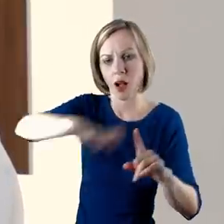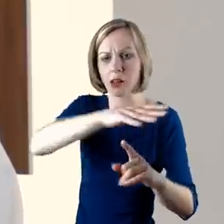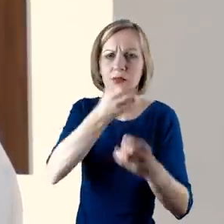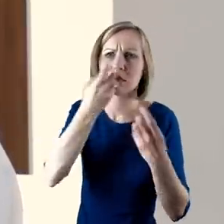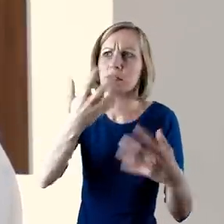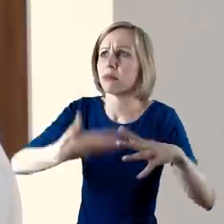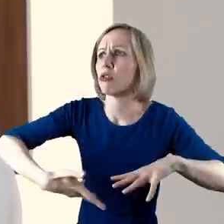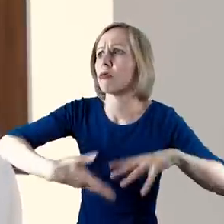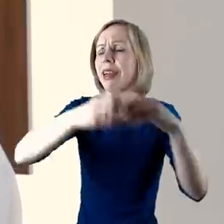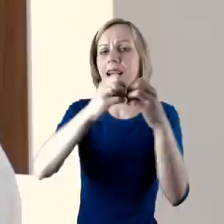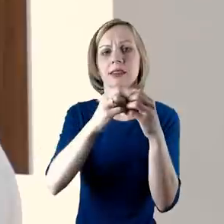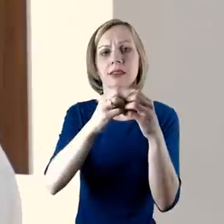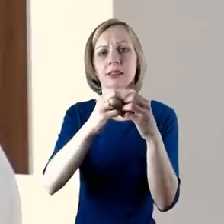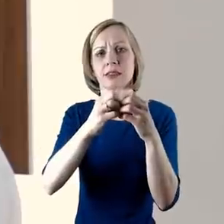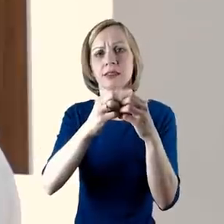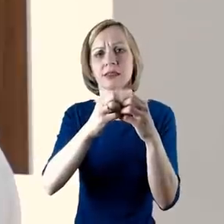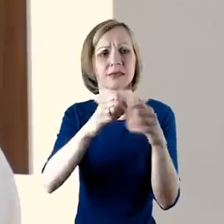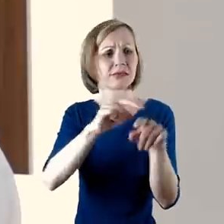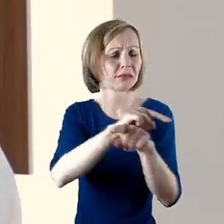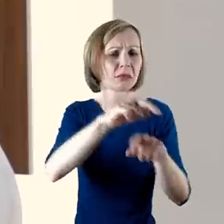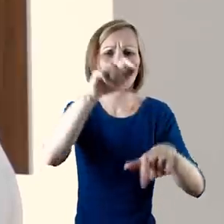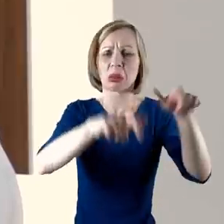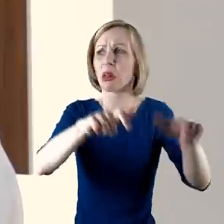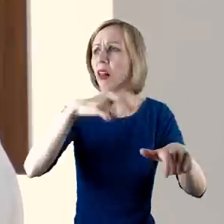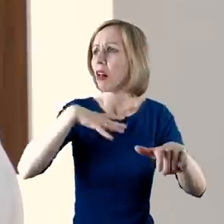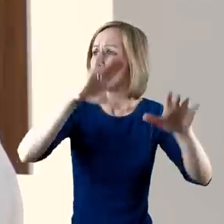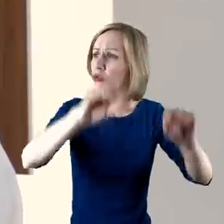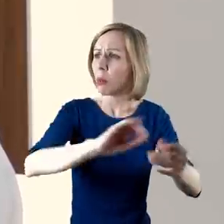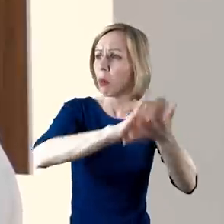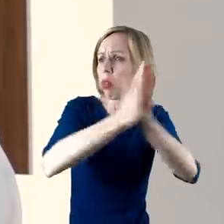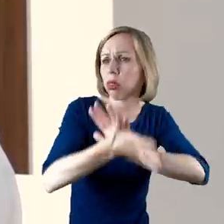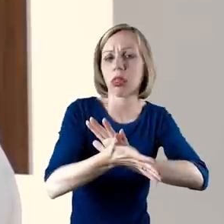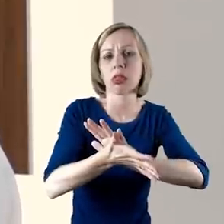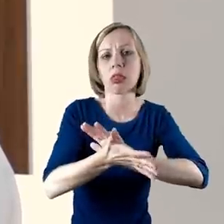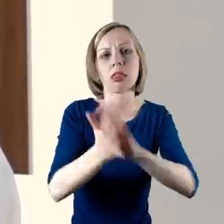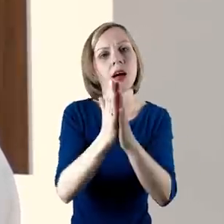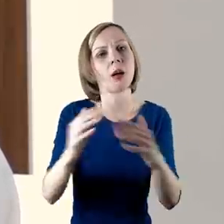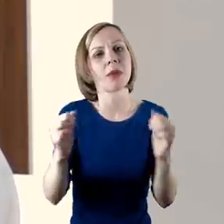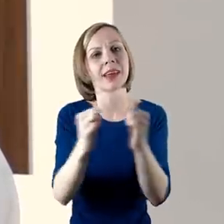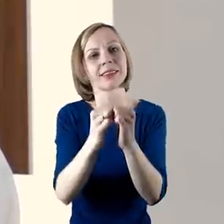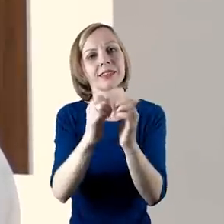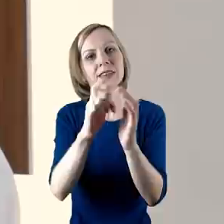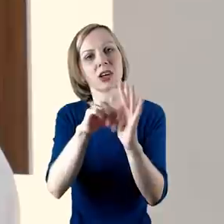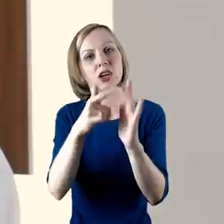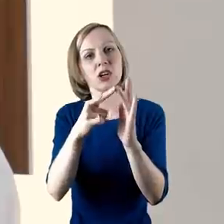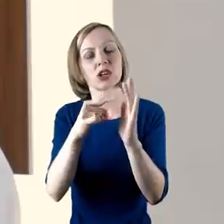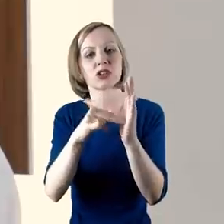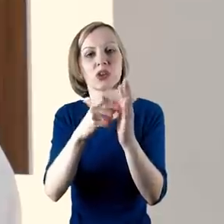and please may you make people stop trashing the world. Amen. Jonah, age 12.